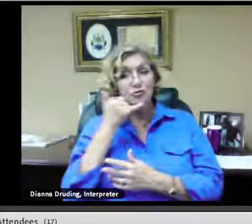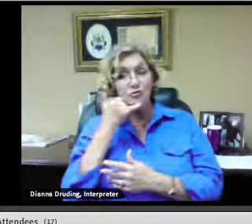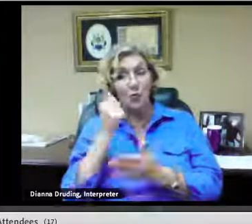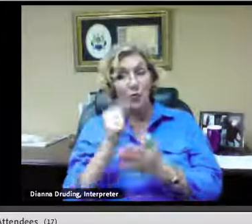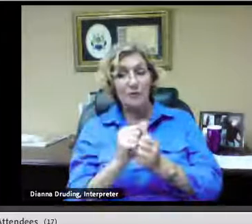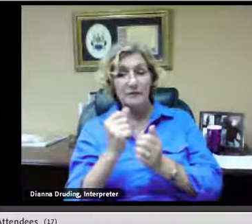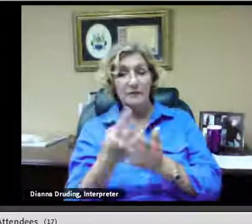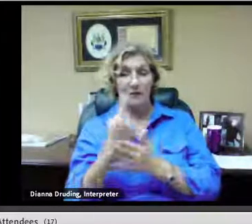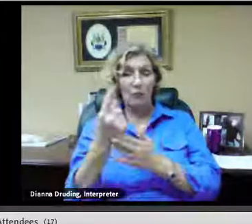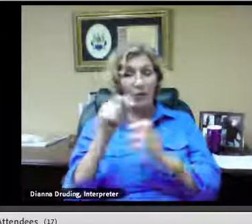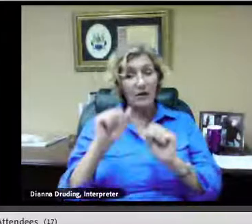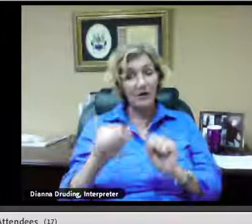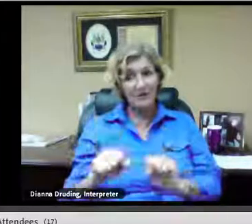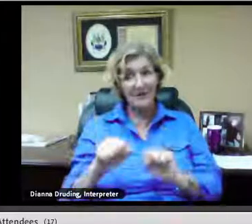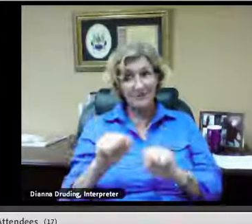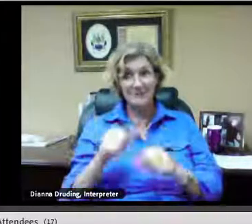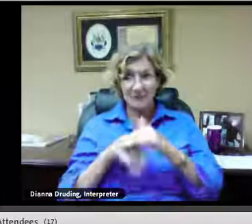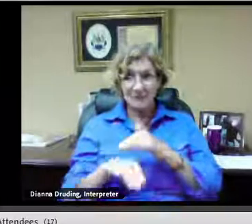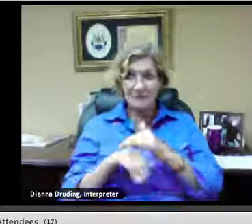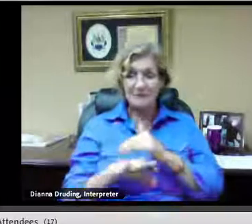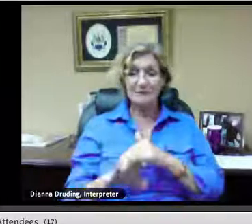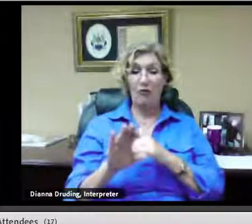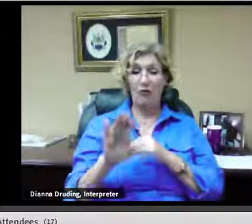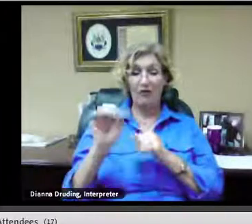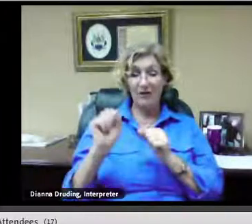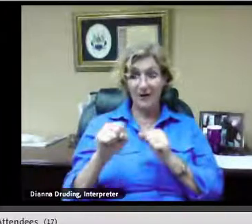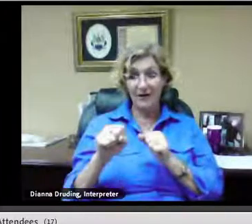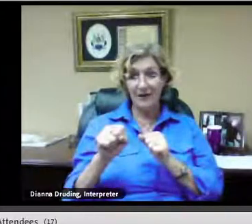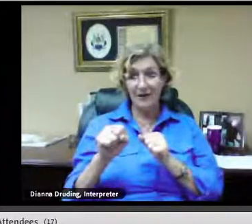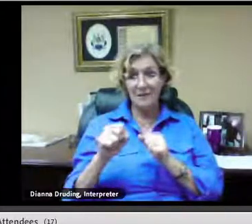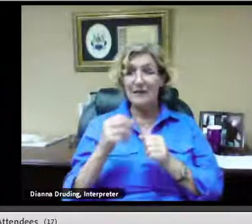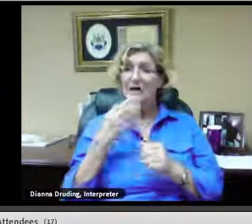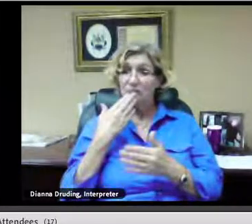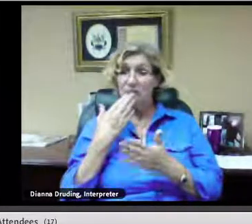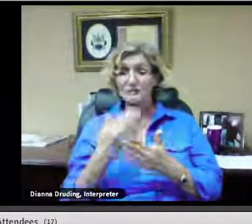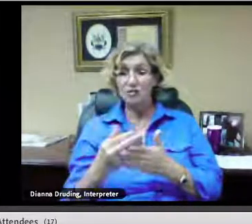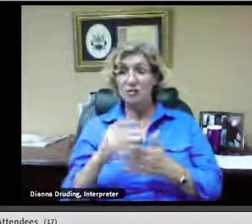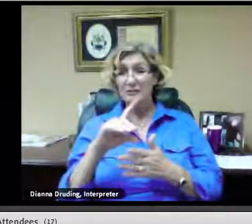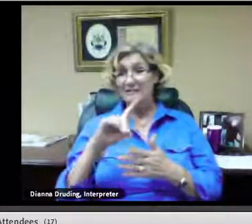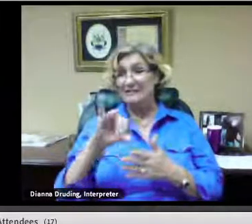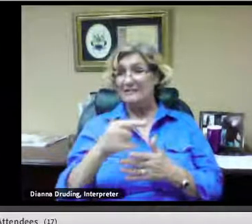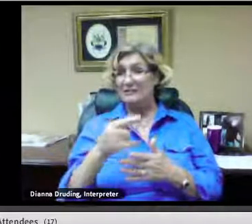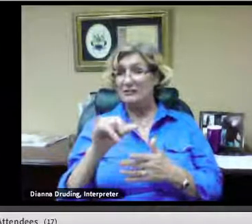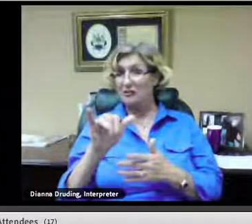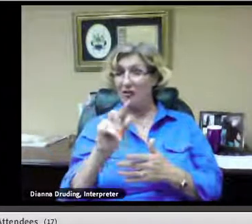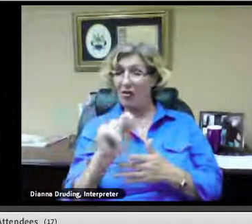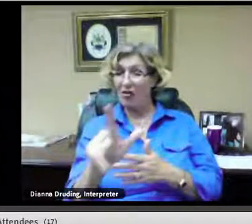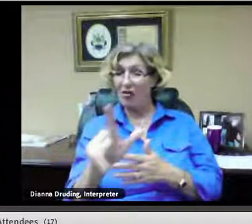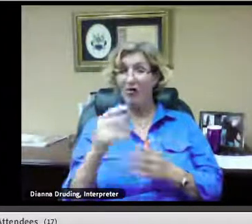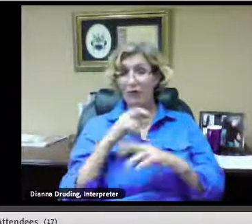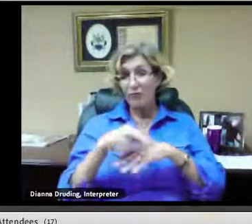but, you know, just something to think about. Is the text content readable and understandable?